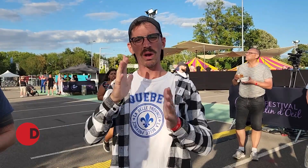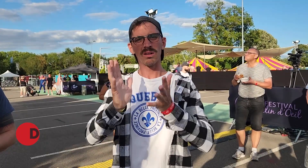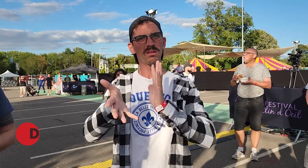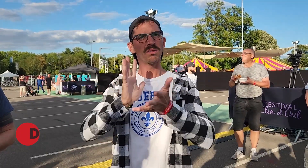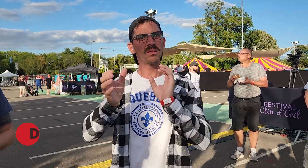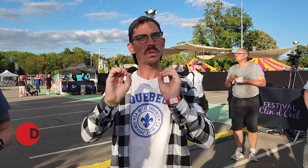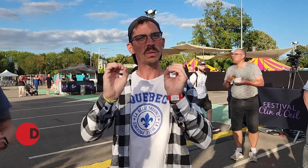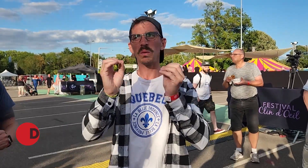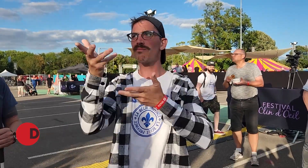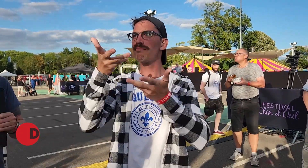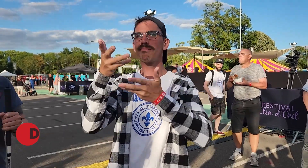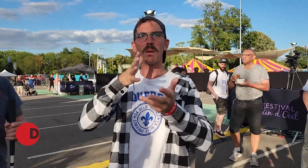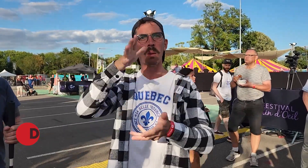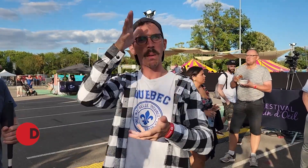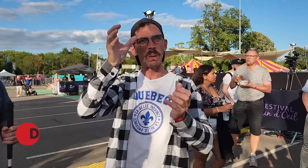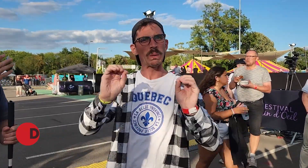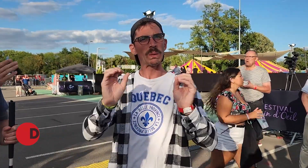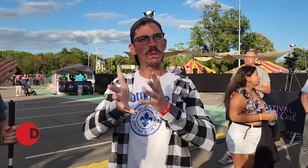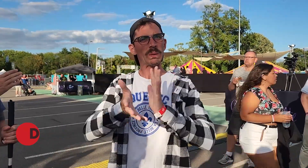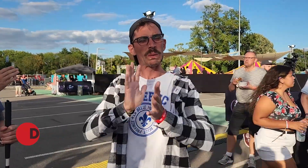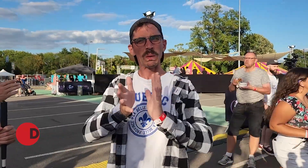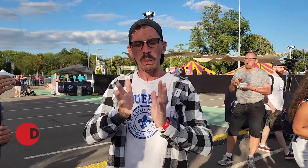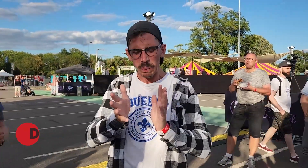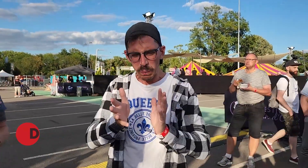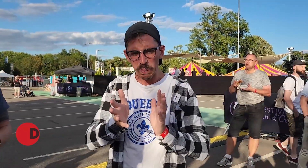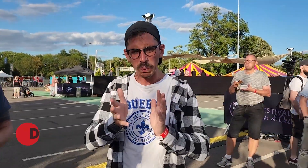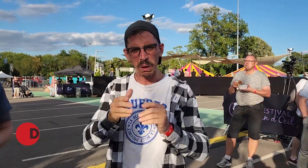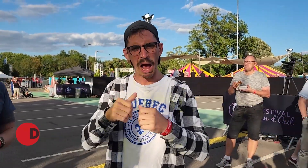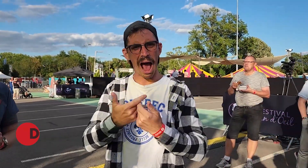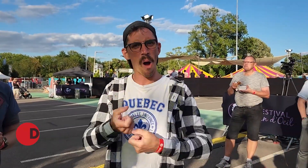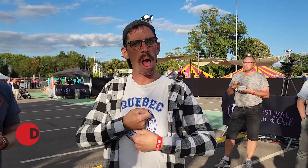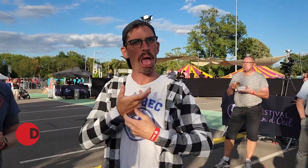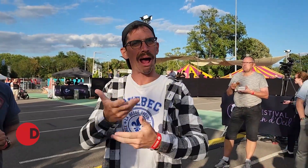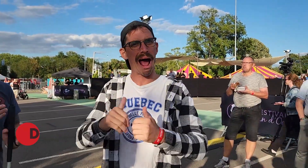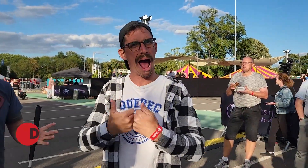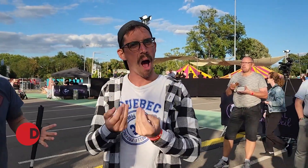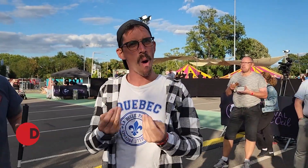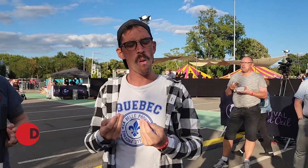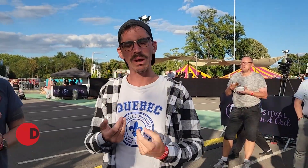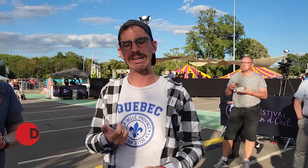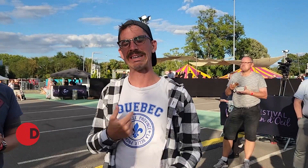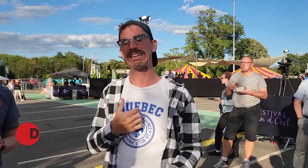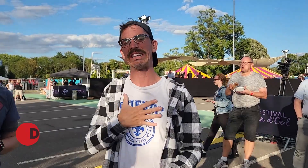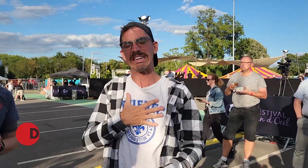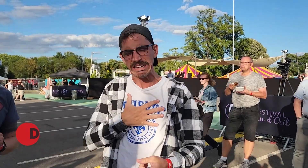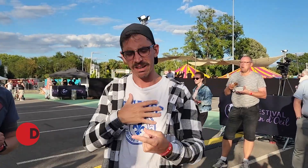Her parents didn't sign so how could they communicate? That was heart wrenching.